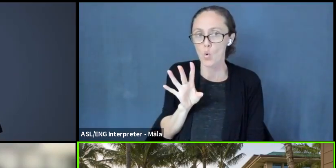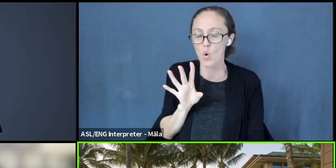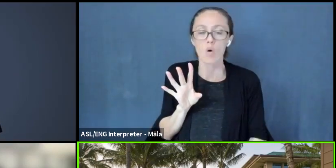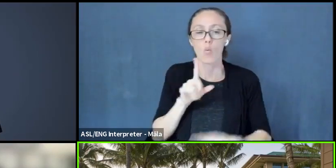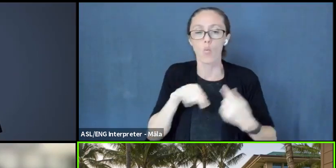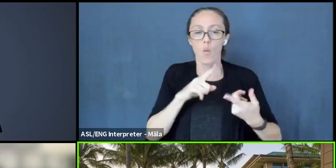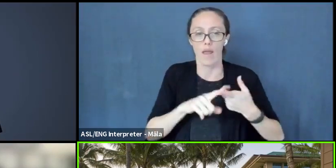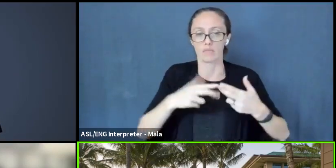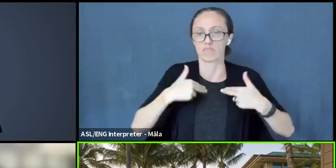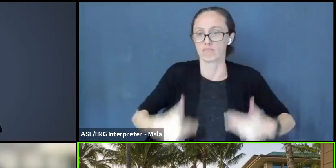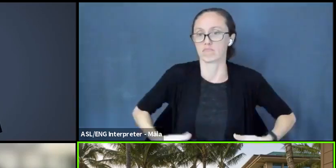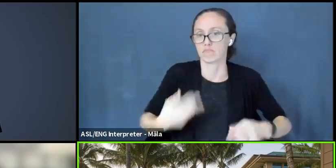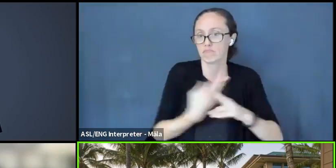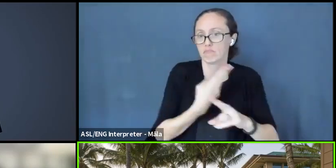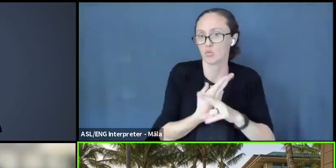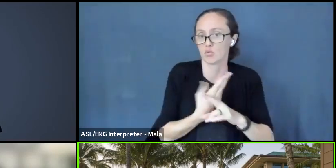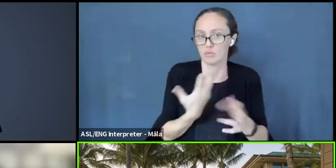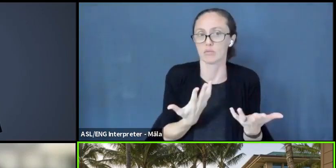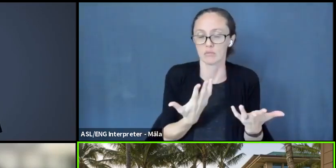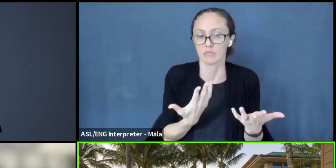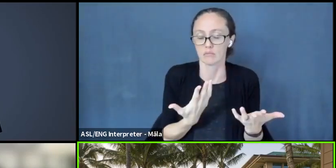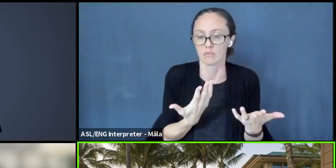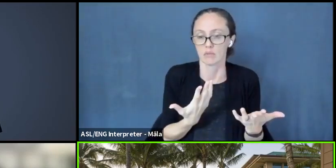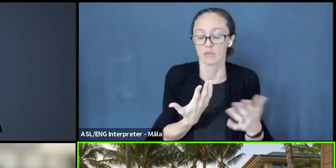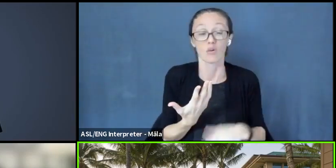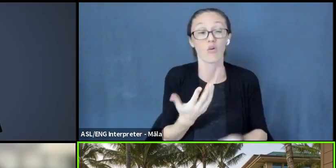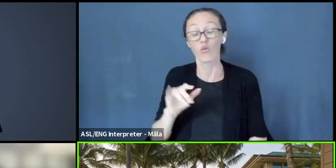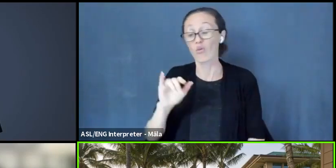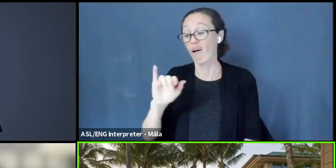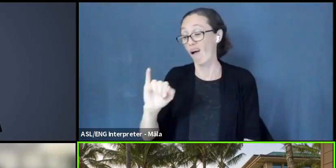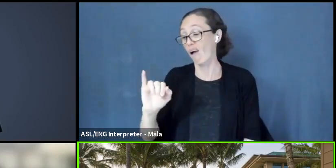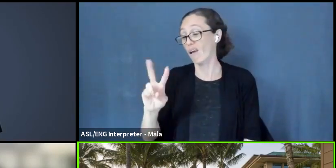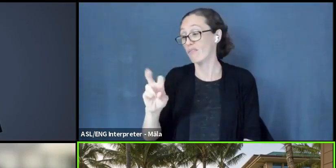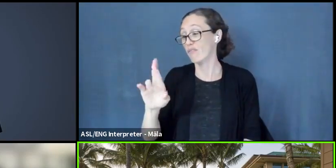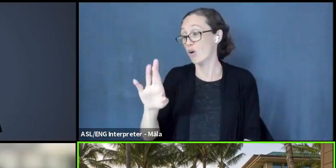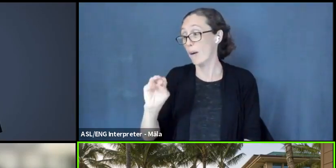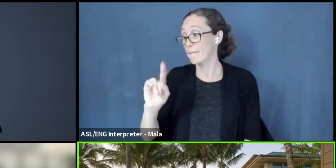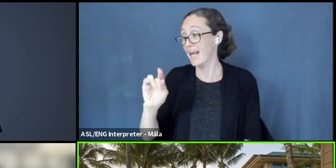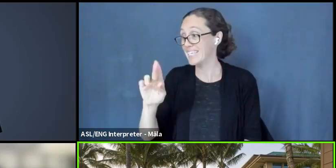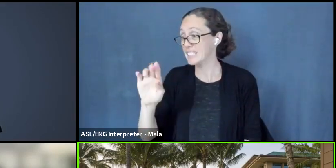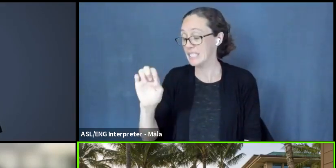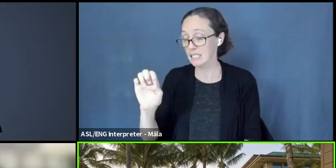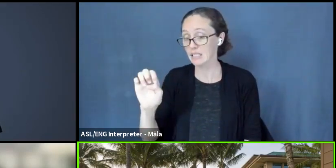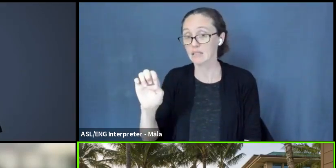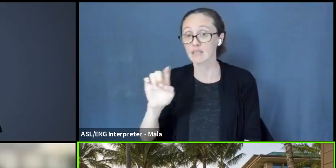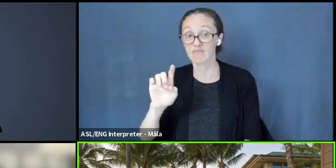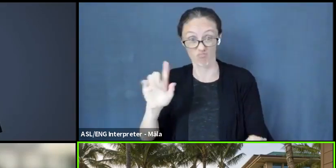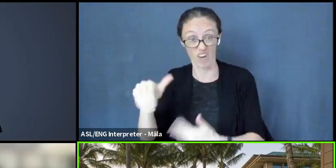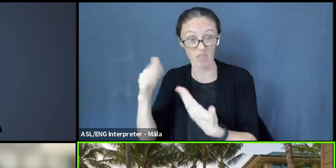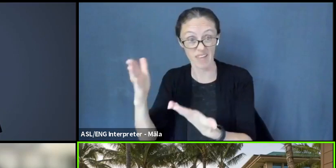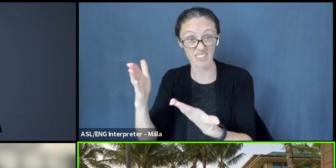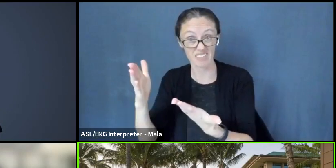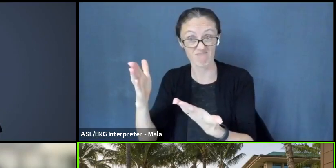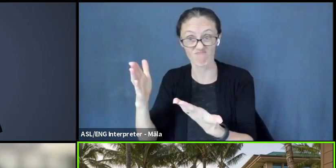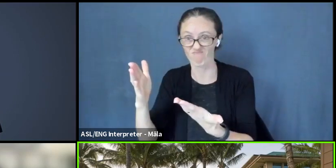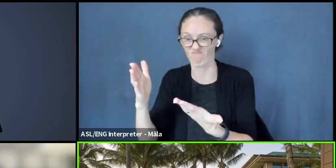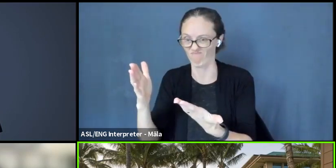And so Ivermectin really is not recommended at all.